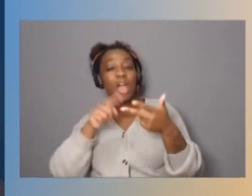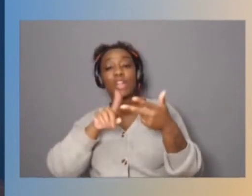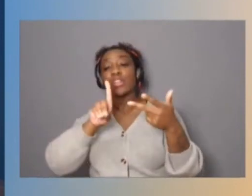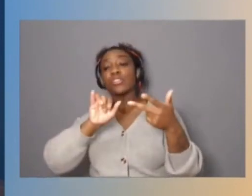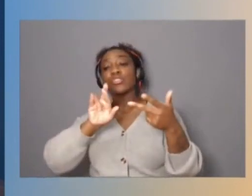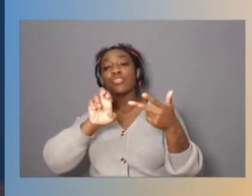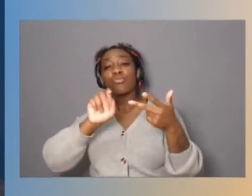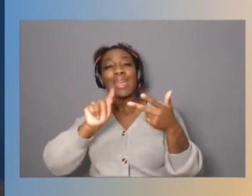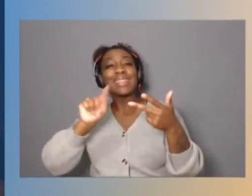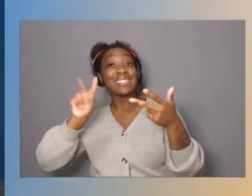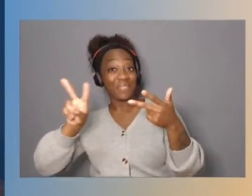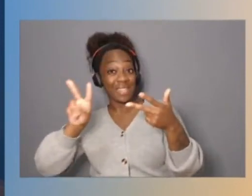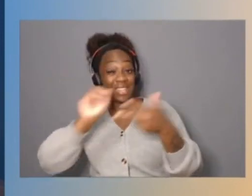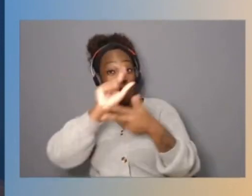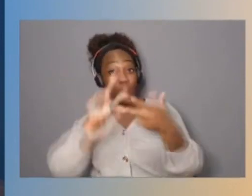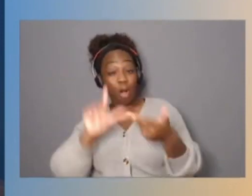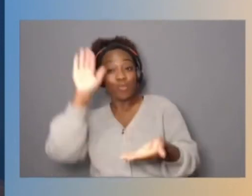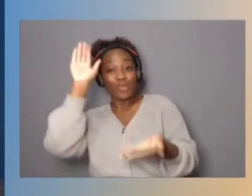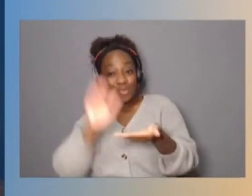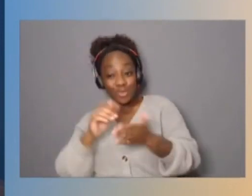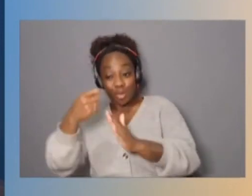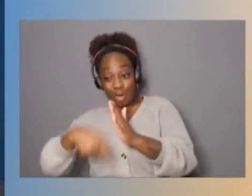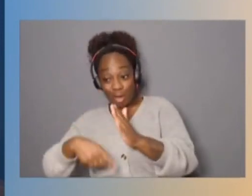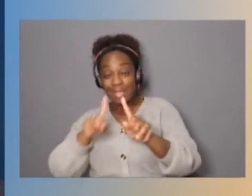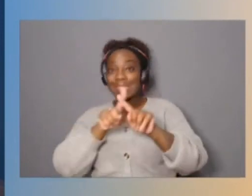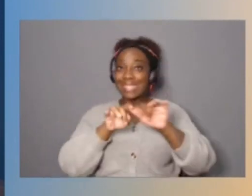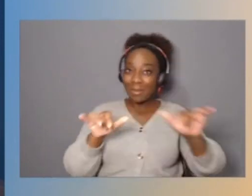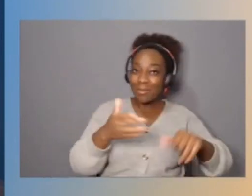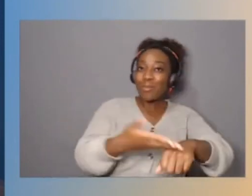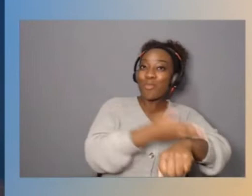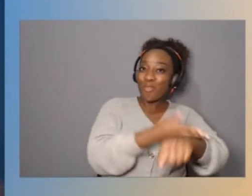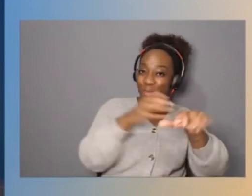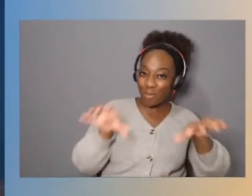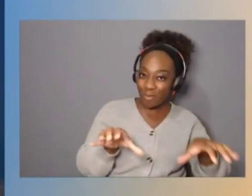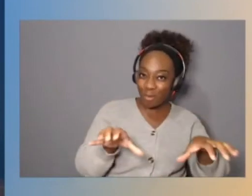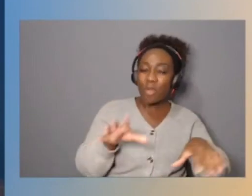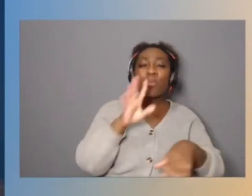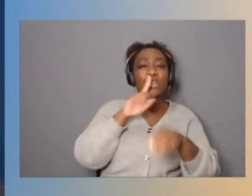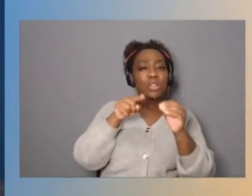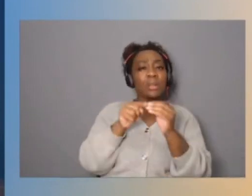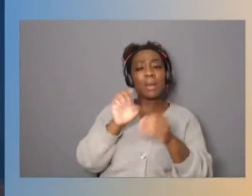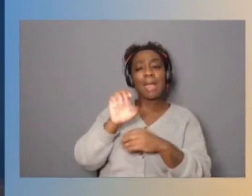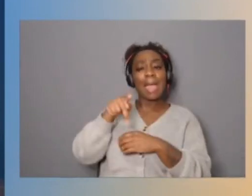while at the same time improving their performance. And we talked about Epic, I think Arthur and Stephanie talked about it, right?